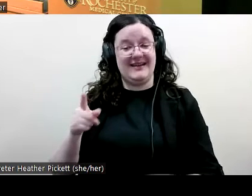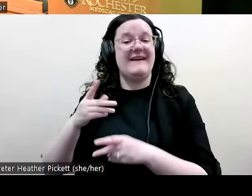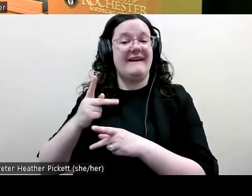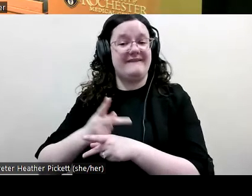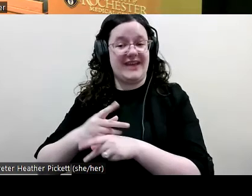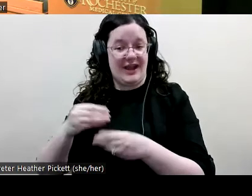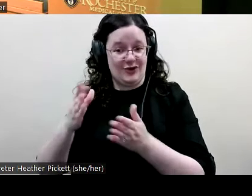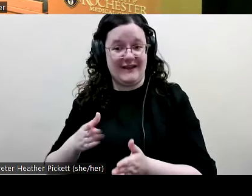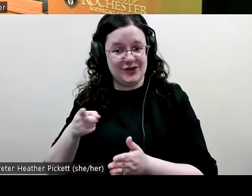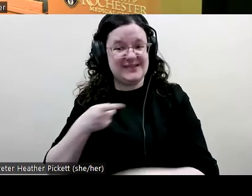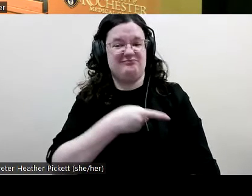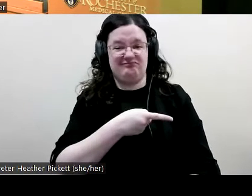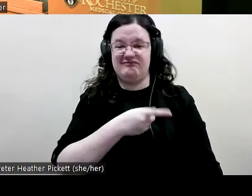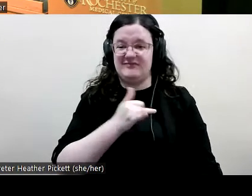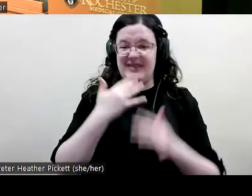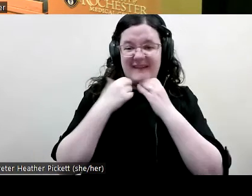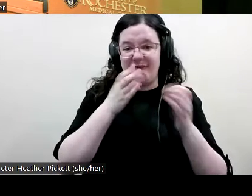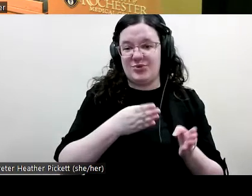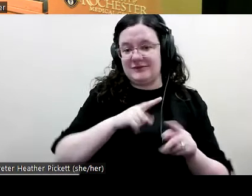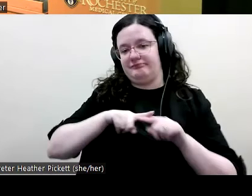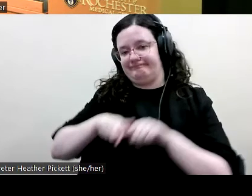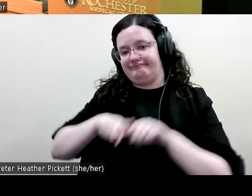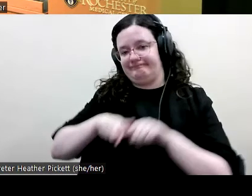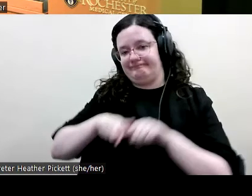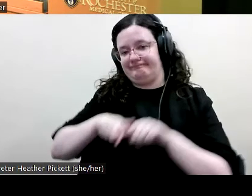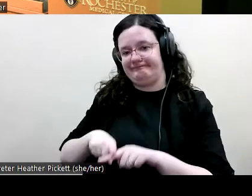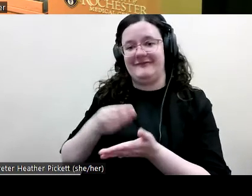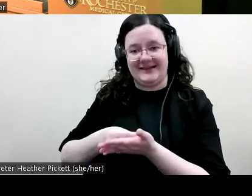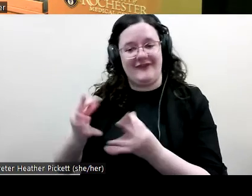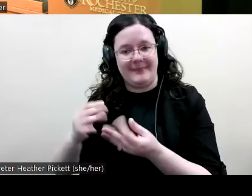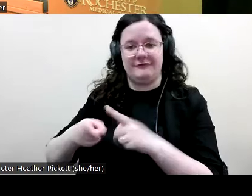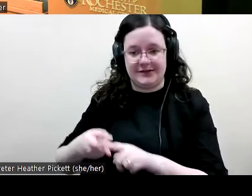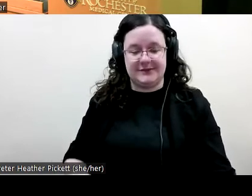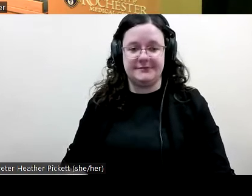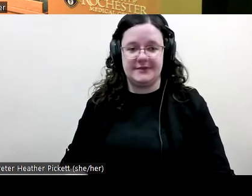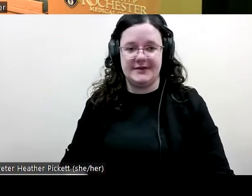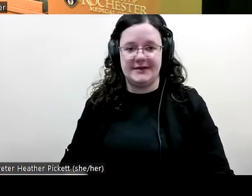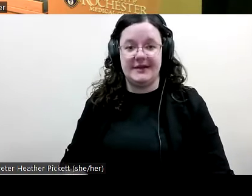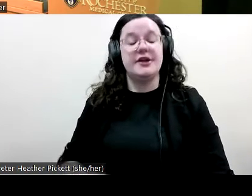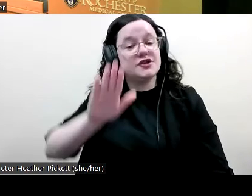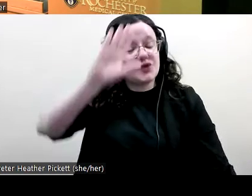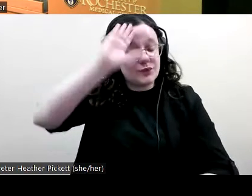friends so if your son or daughter develops that serious mental illness and you thought I'm going